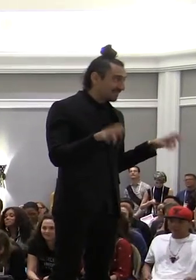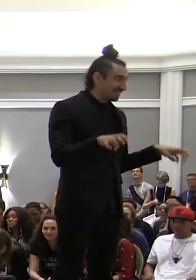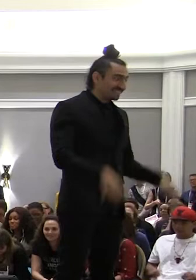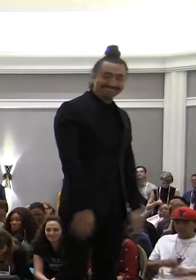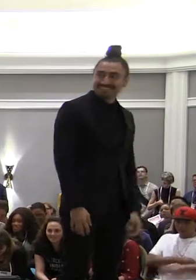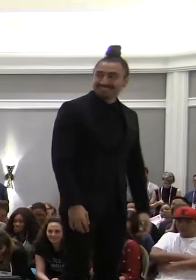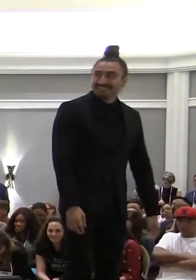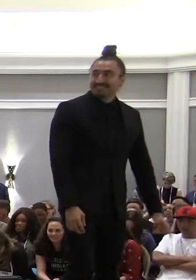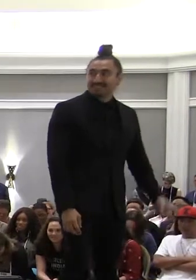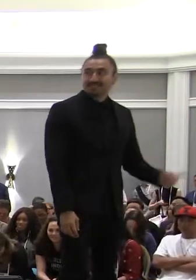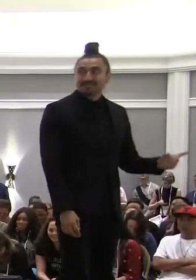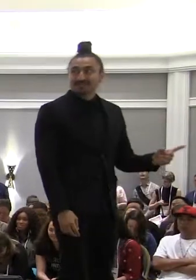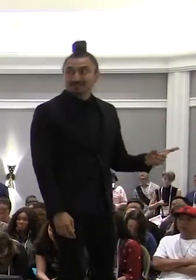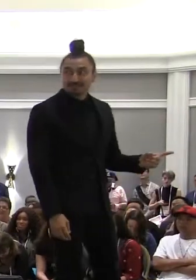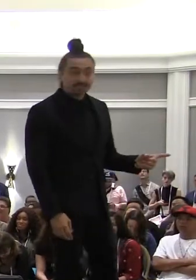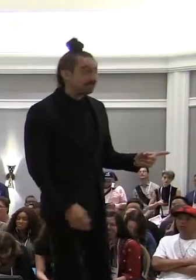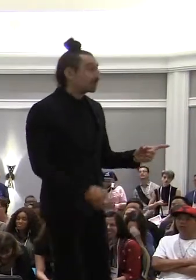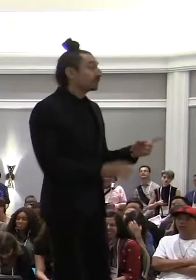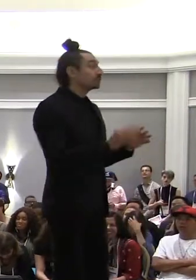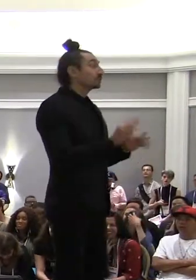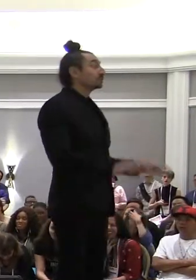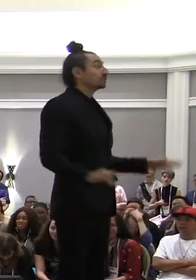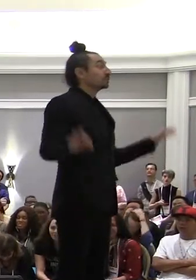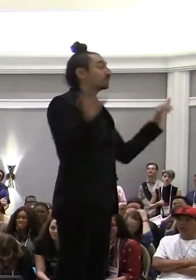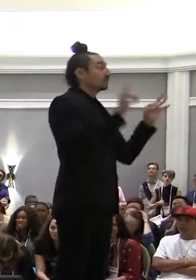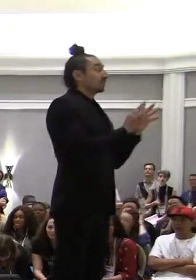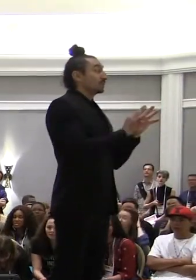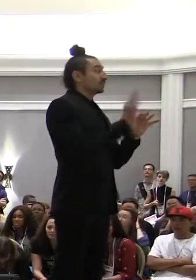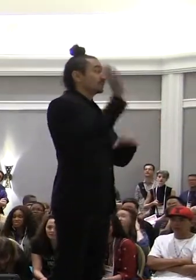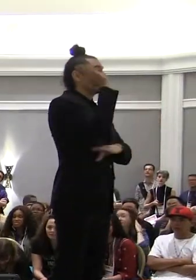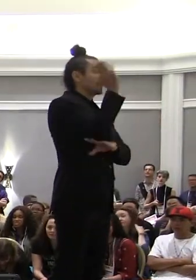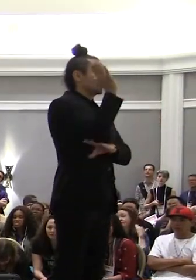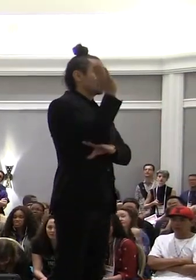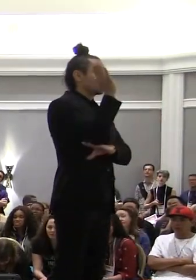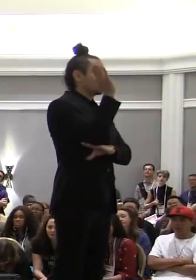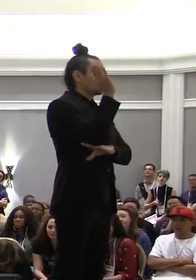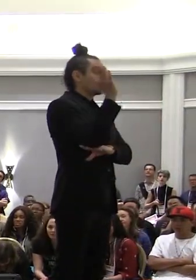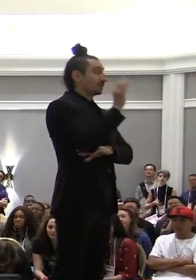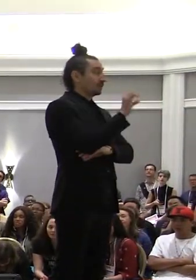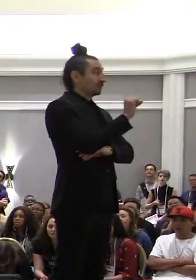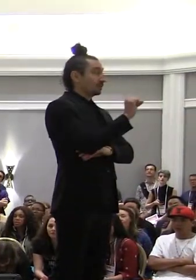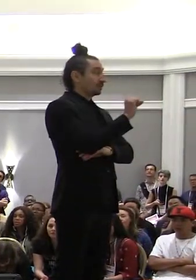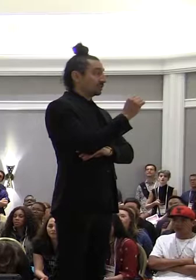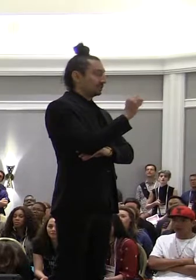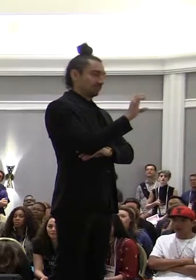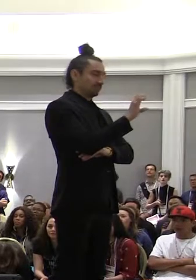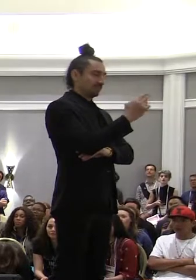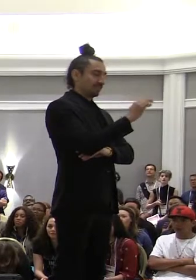Our keynote speaker, Cheryl Strayed is very ill and cannot make it tonight.